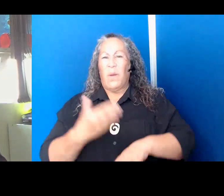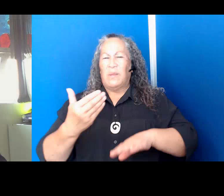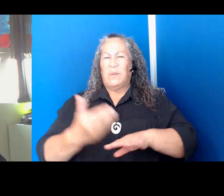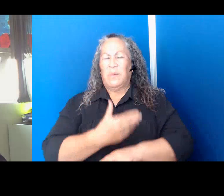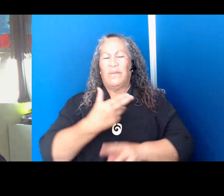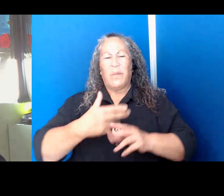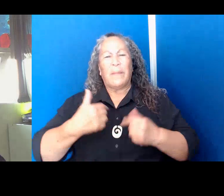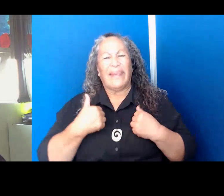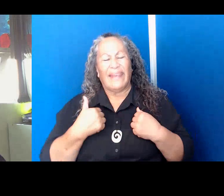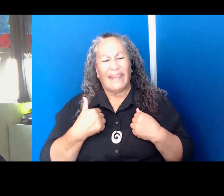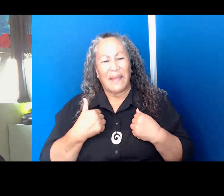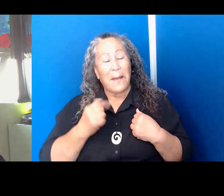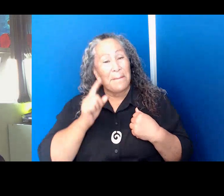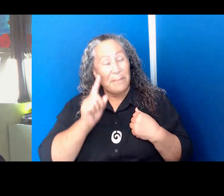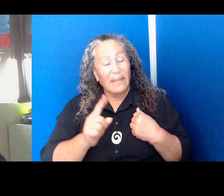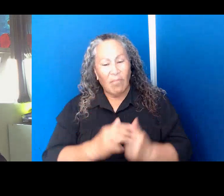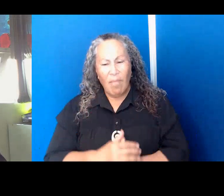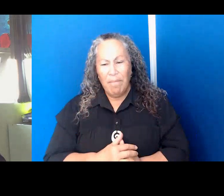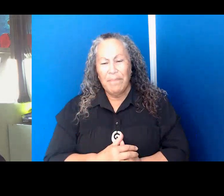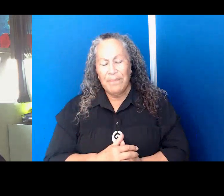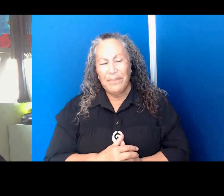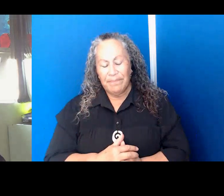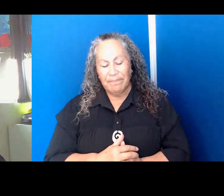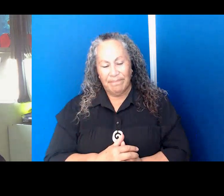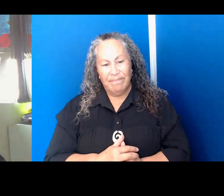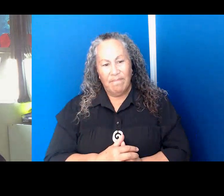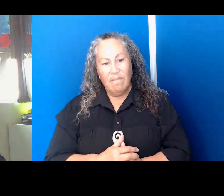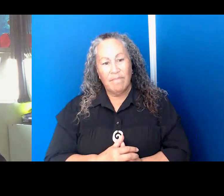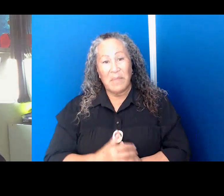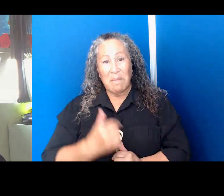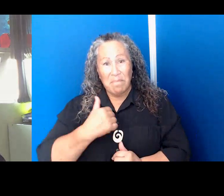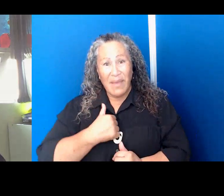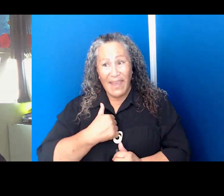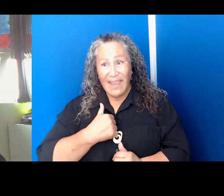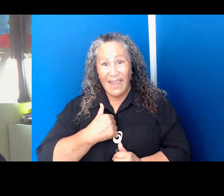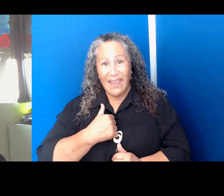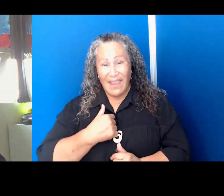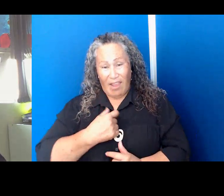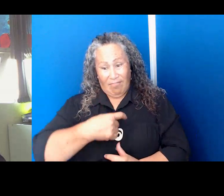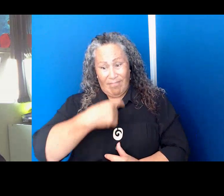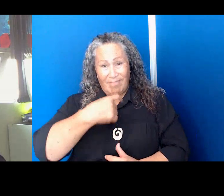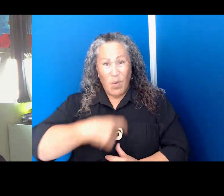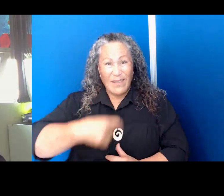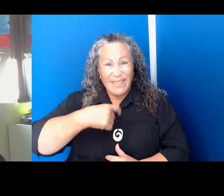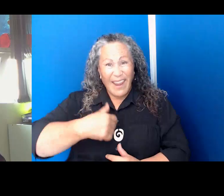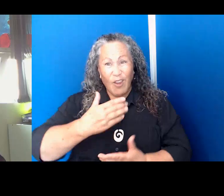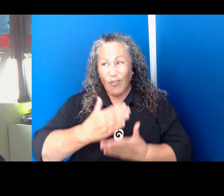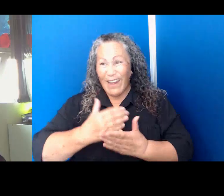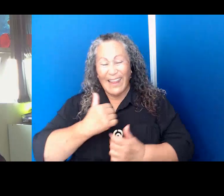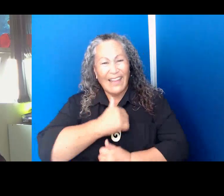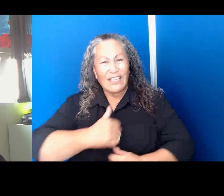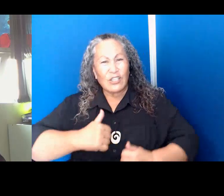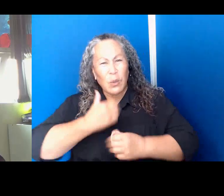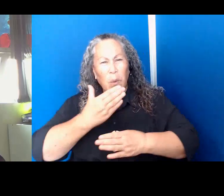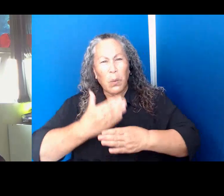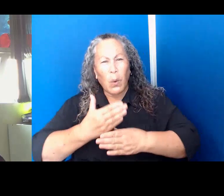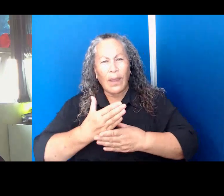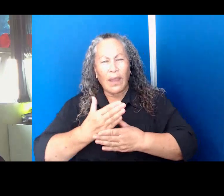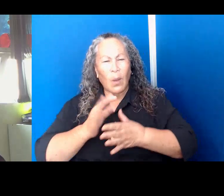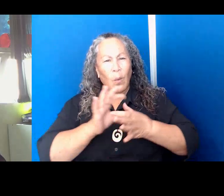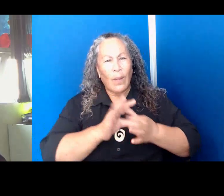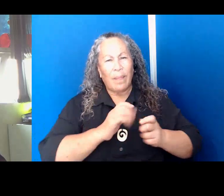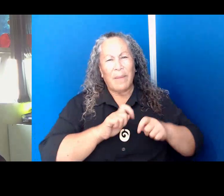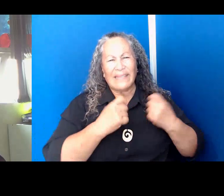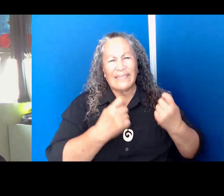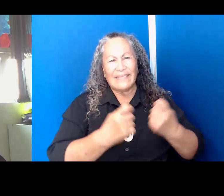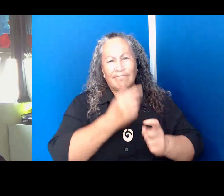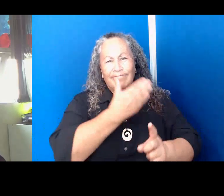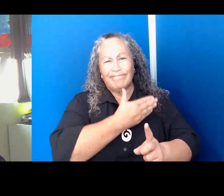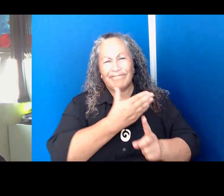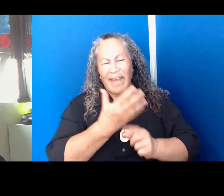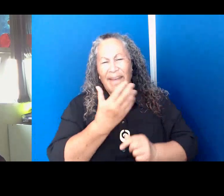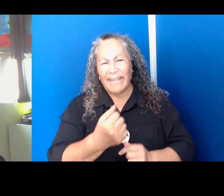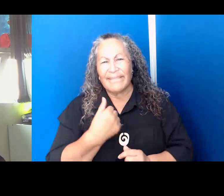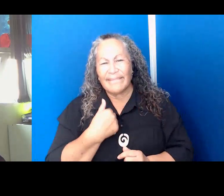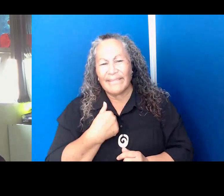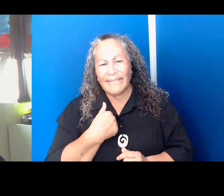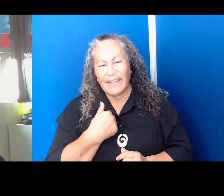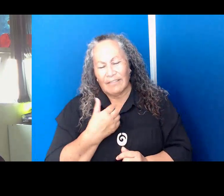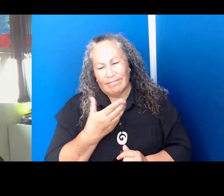However personally, I have actually enjoyed working alongside my team so far in this industry.